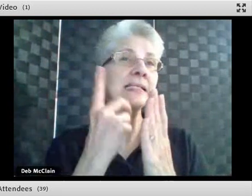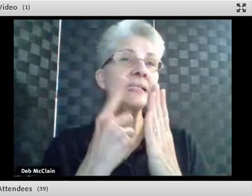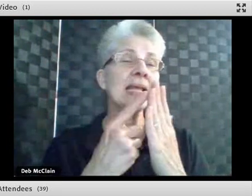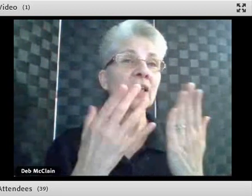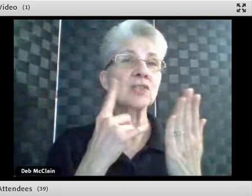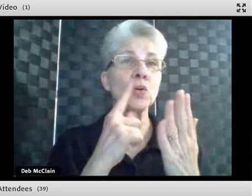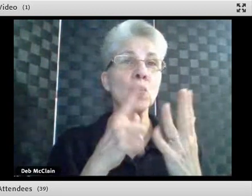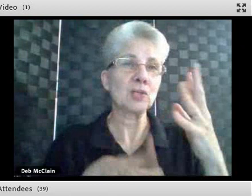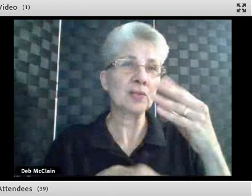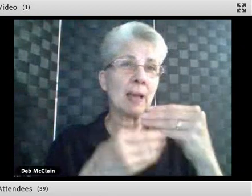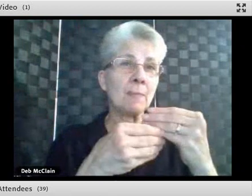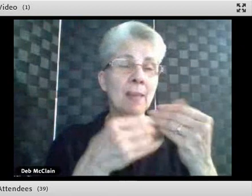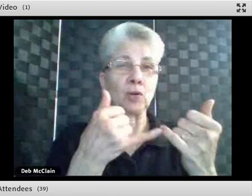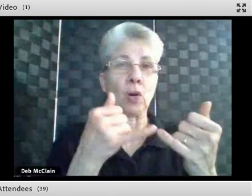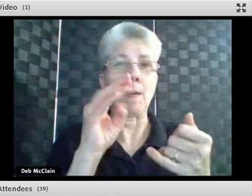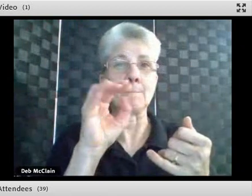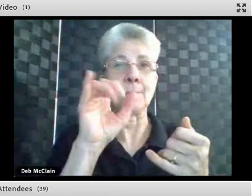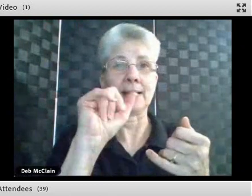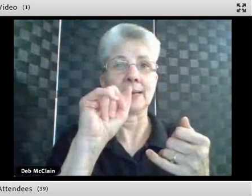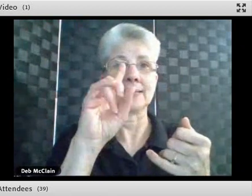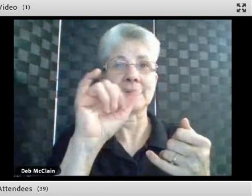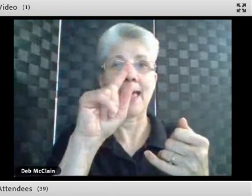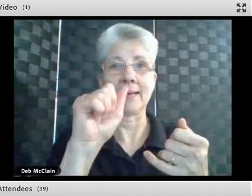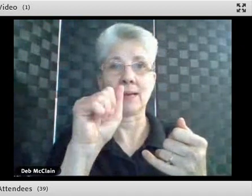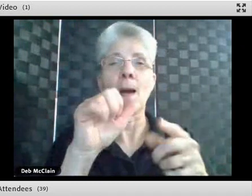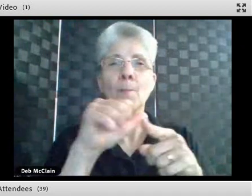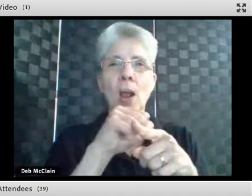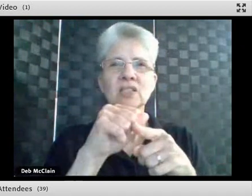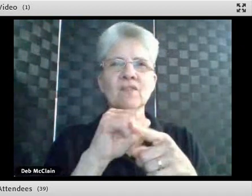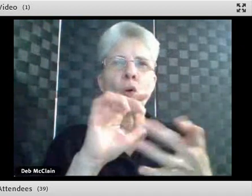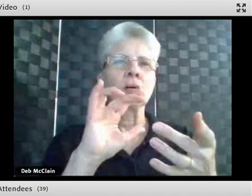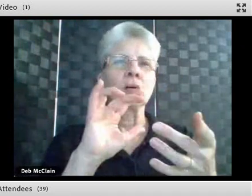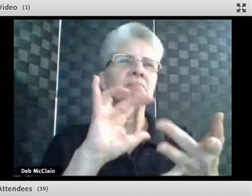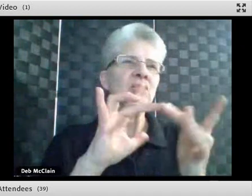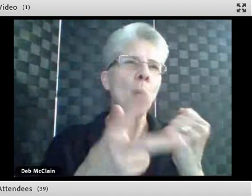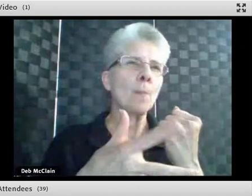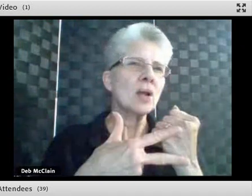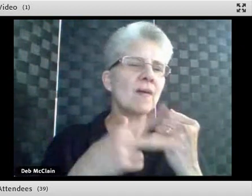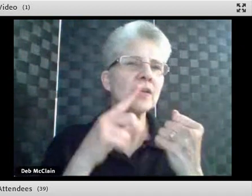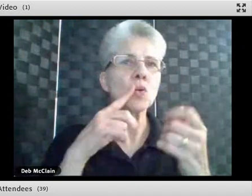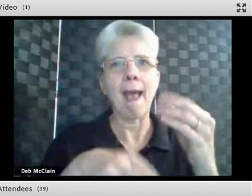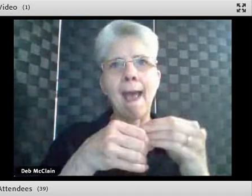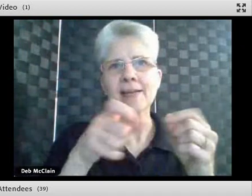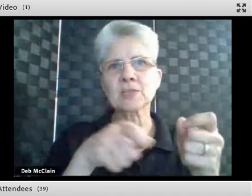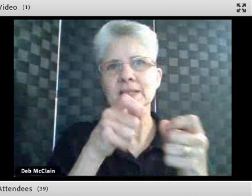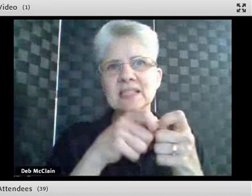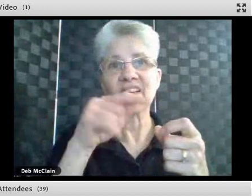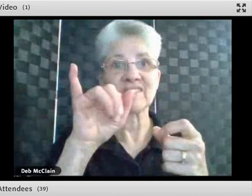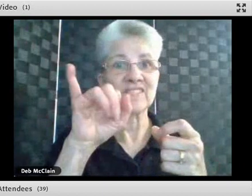your current metadata practices for digital preservation or want to add certain fields.